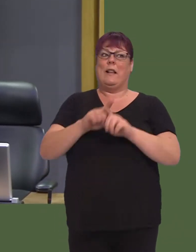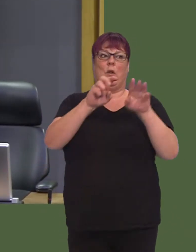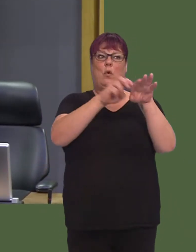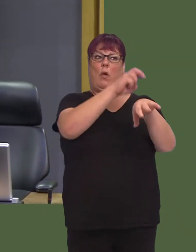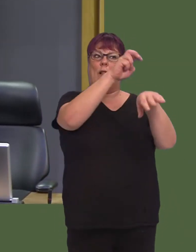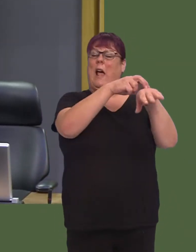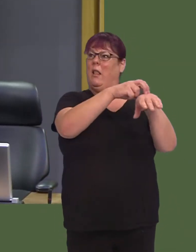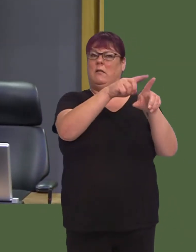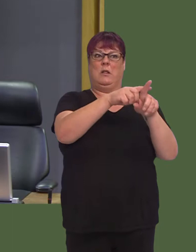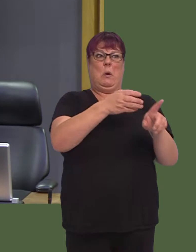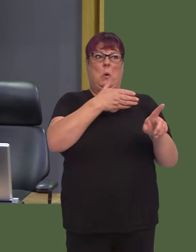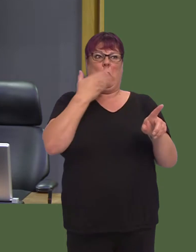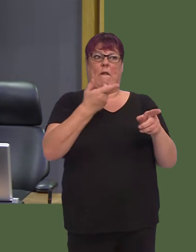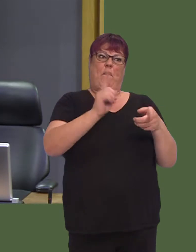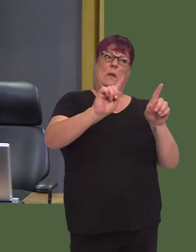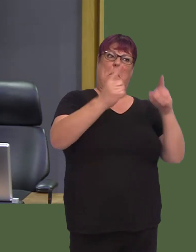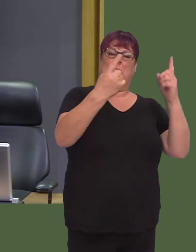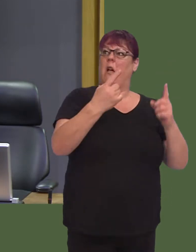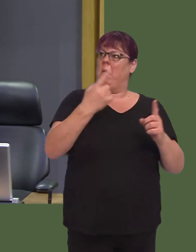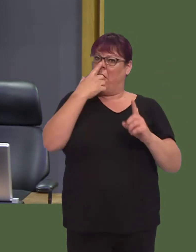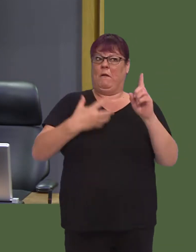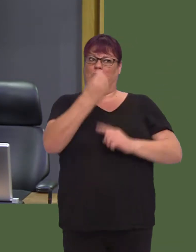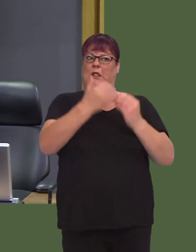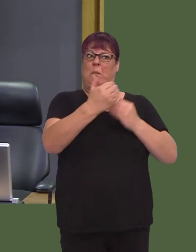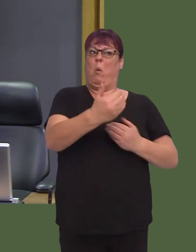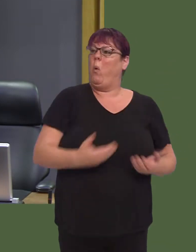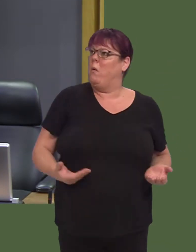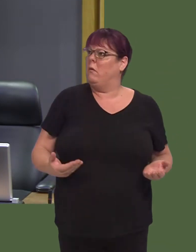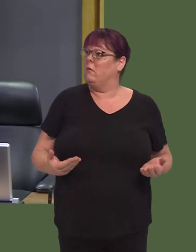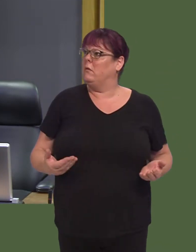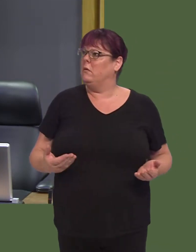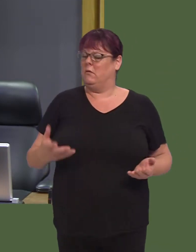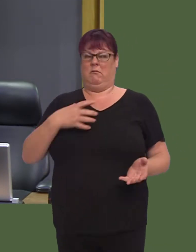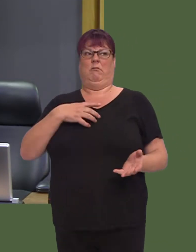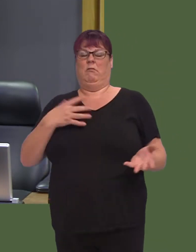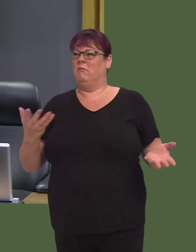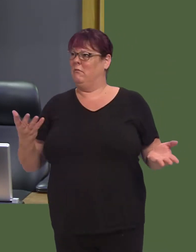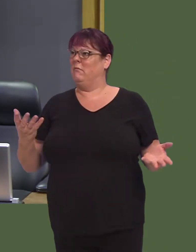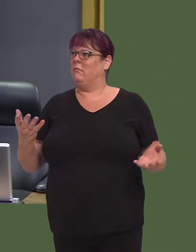You're even being outflanked by Northern Ireland, who don't even have a First Minister or a Government or an Assembly.